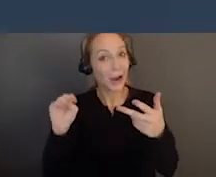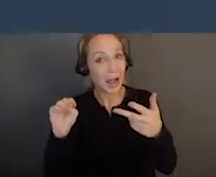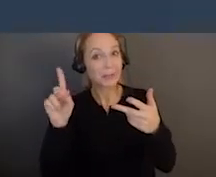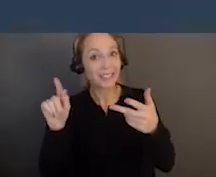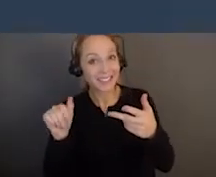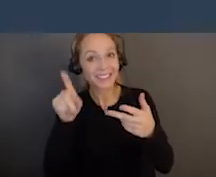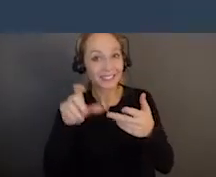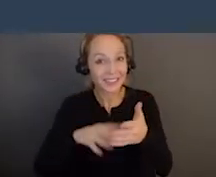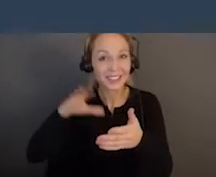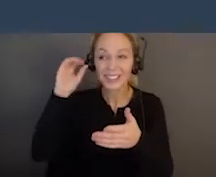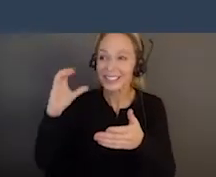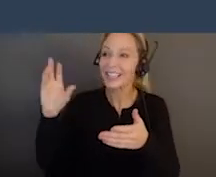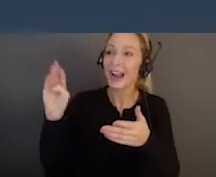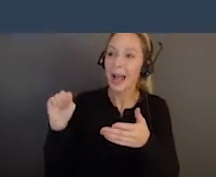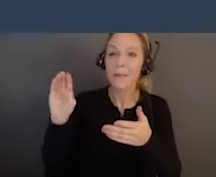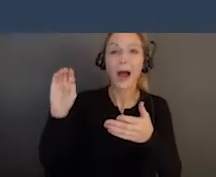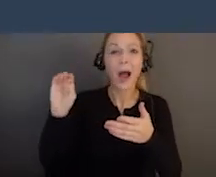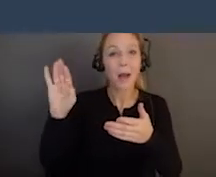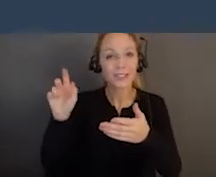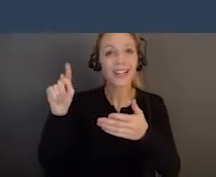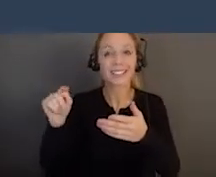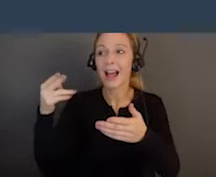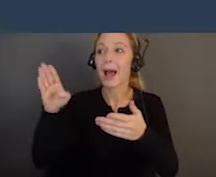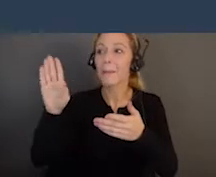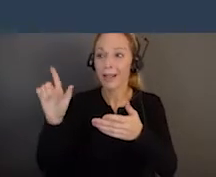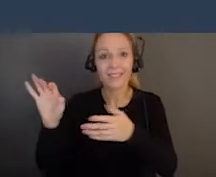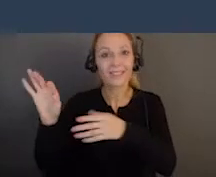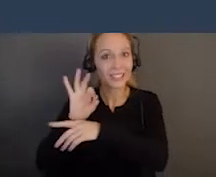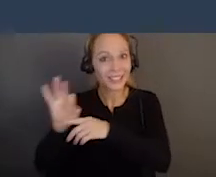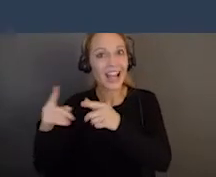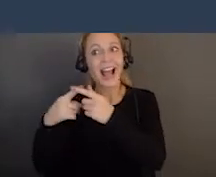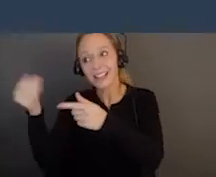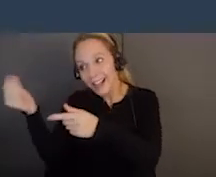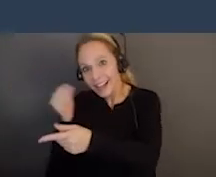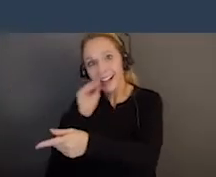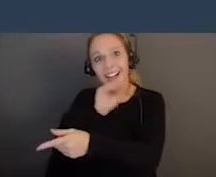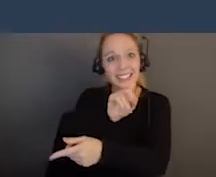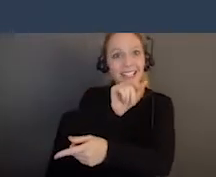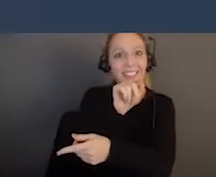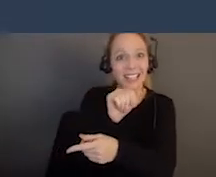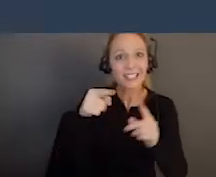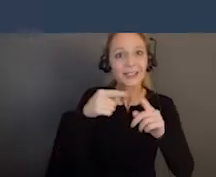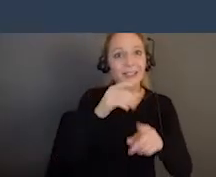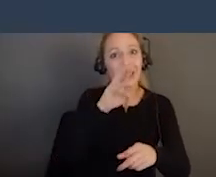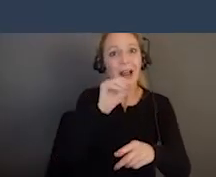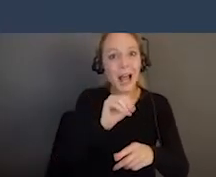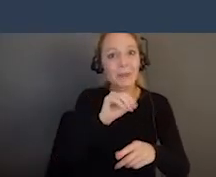DATA, YOU NEED THE CRM OBJECTS LEVEL FUNCTION AND SEPARATELY PASS DATA INTO THE CRM ASSOCIATIONS HUBBLE FUNCTION.